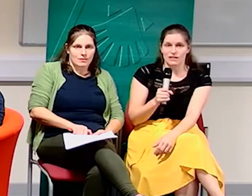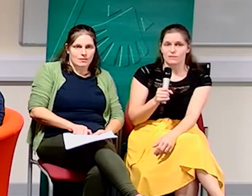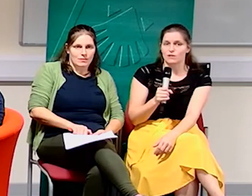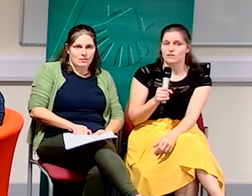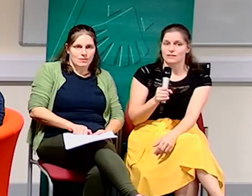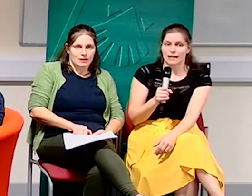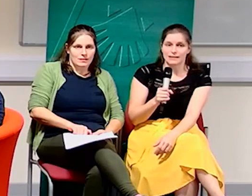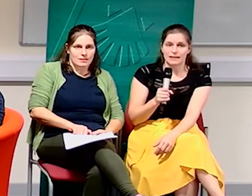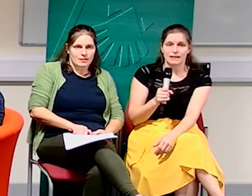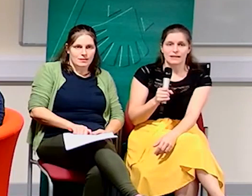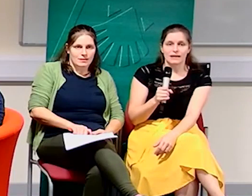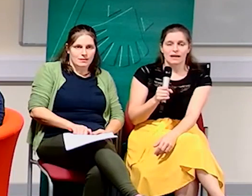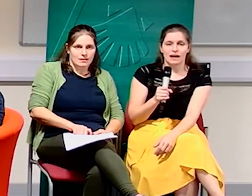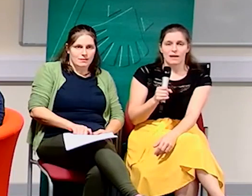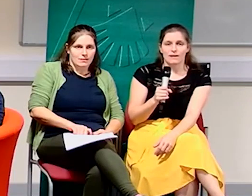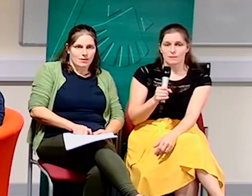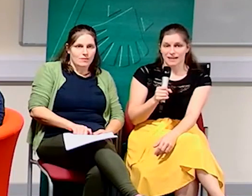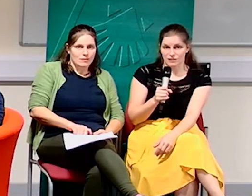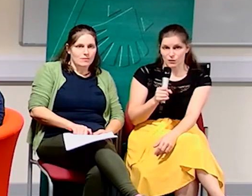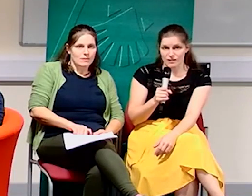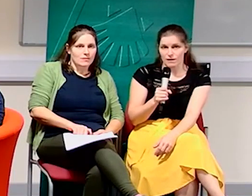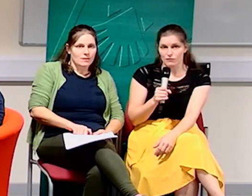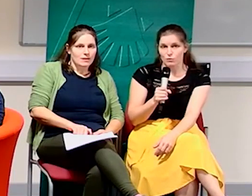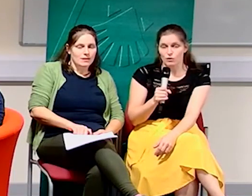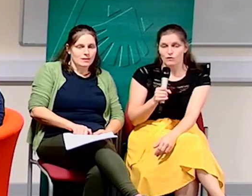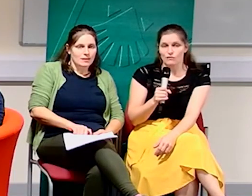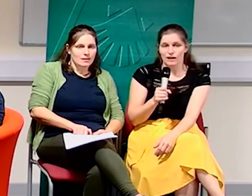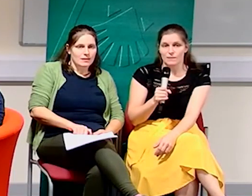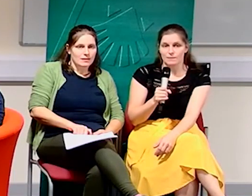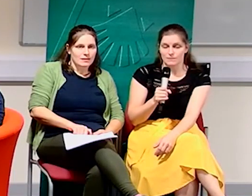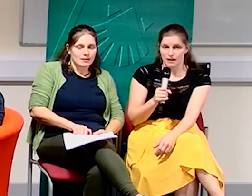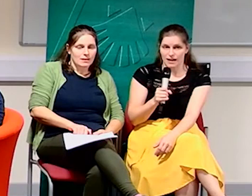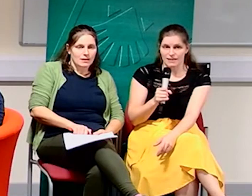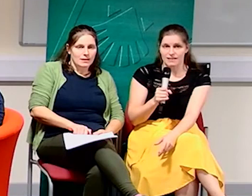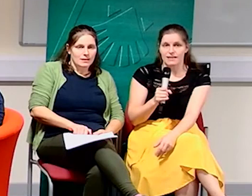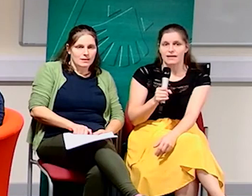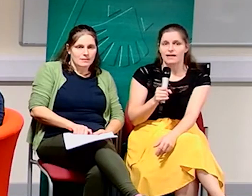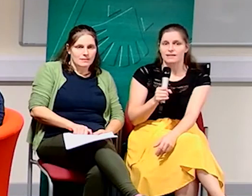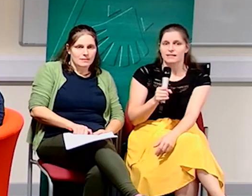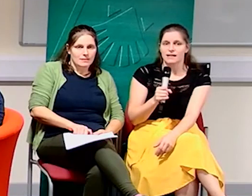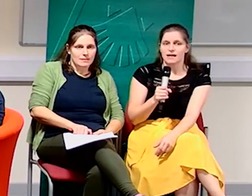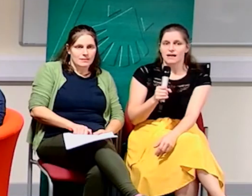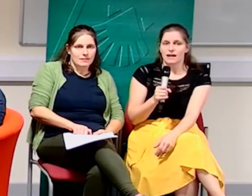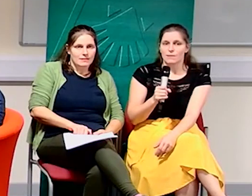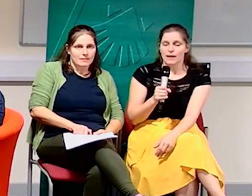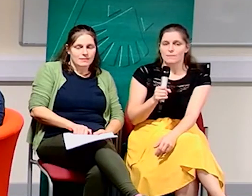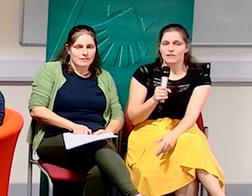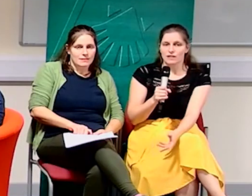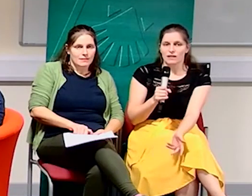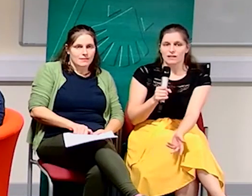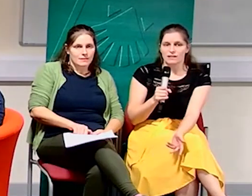somebody's dyslexic um and somebody has who has a mild form of um ASD and it made me realize I